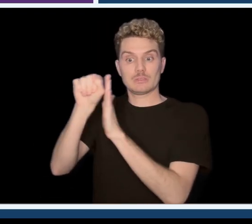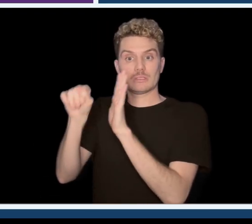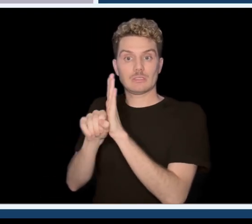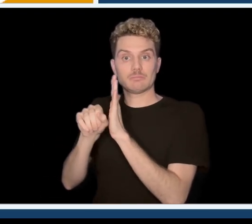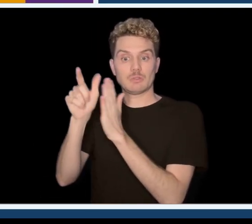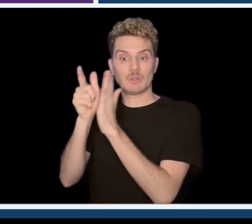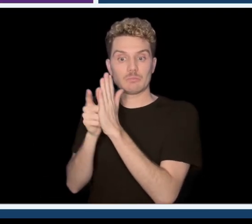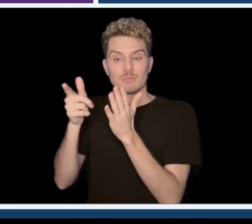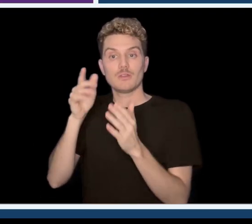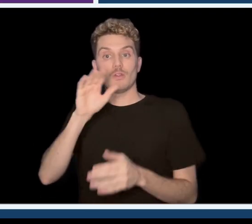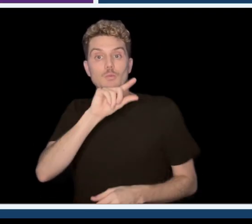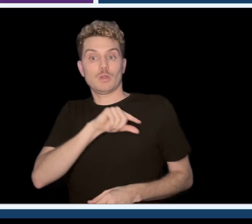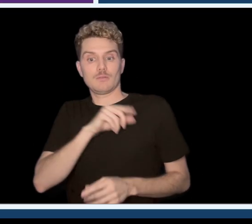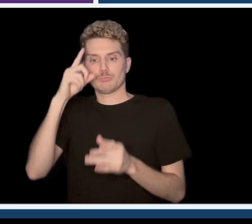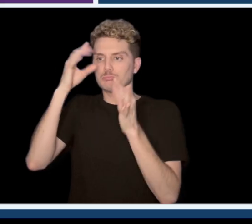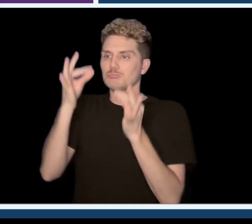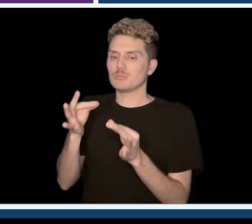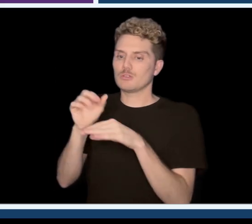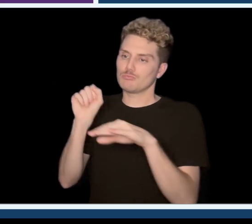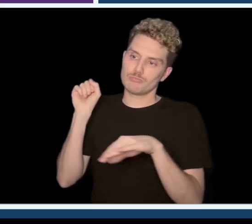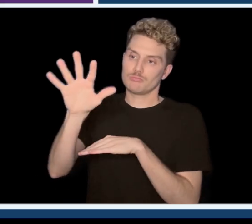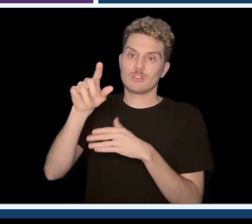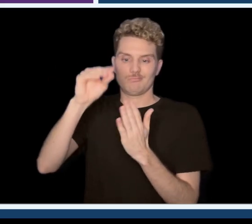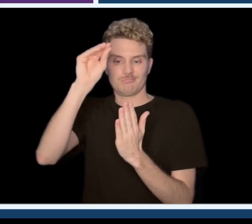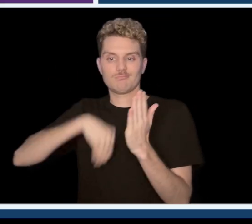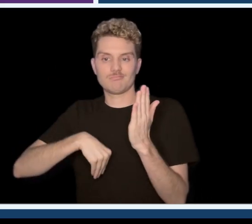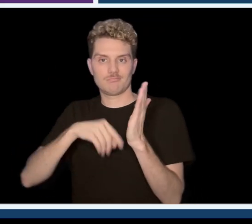All eligibility determinations will be sent to you in writing.